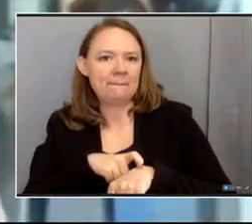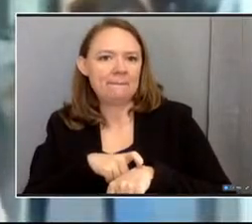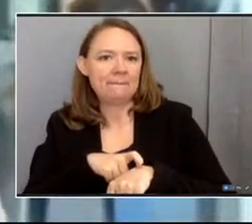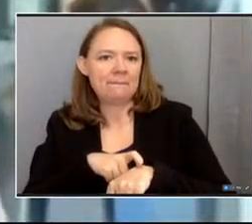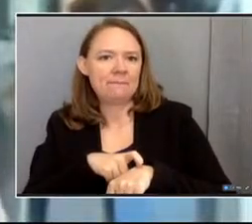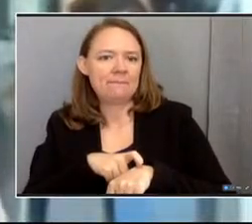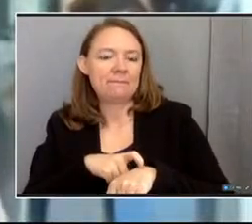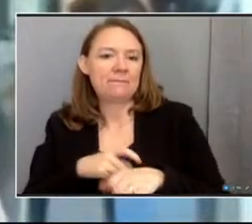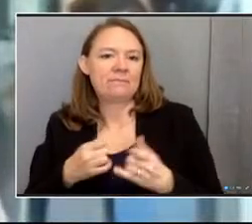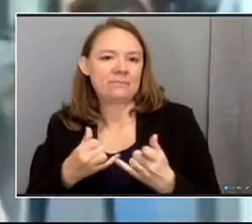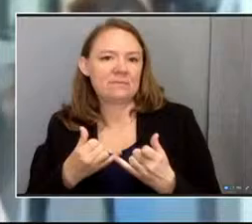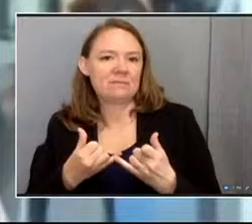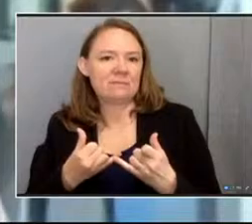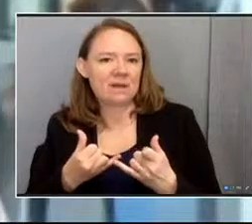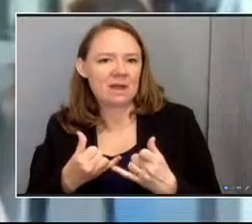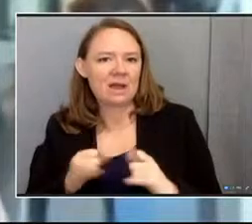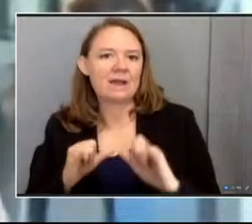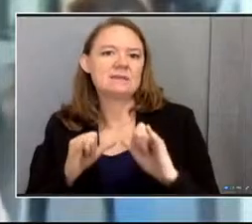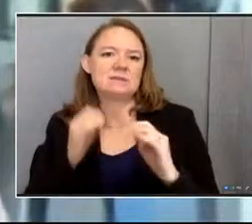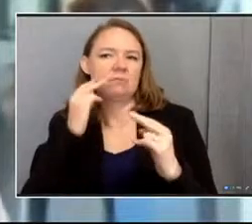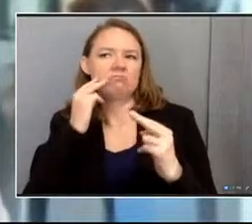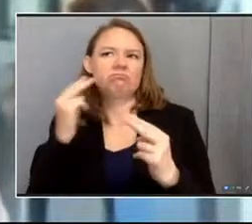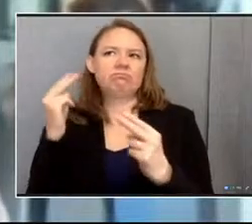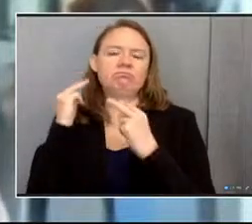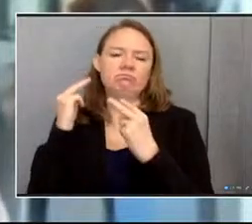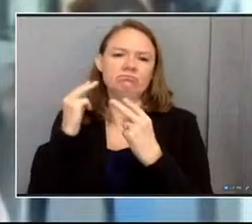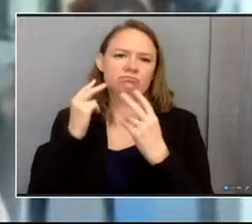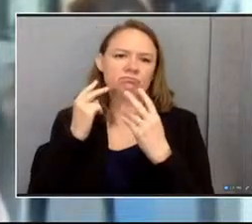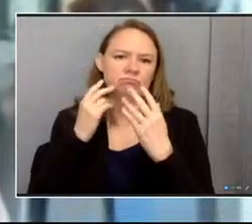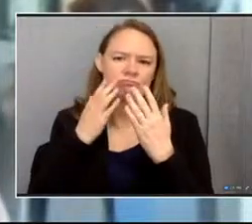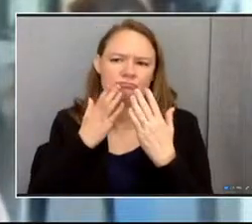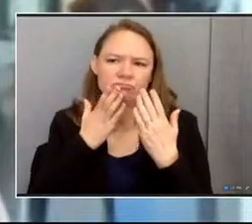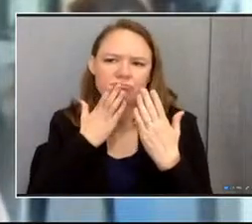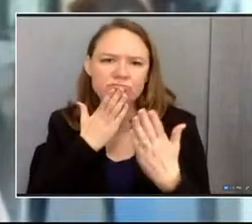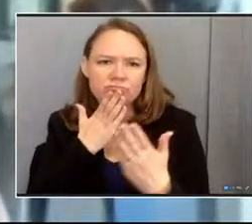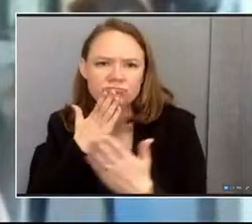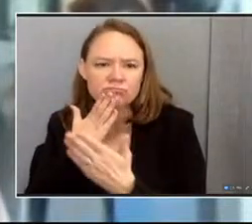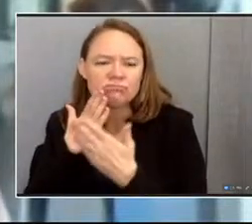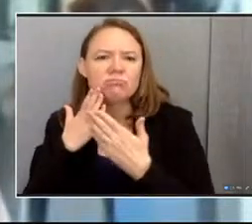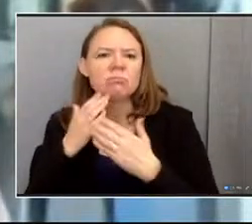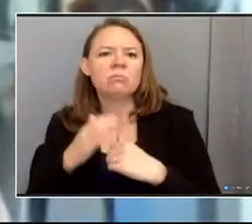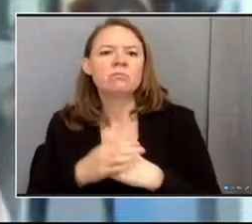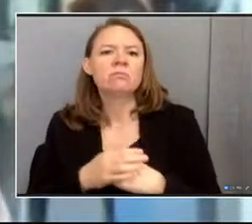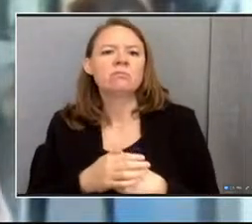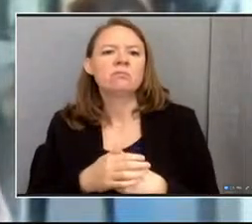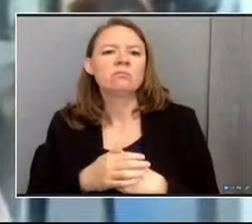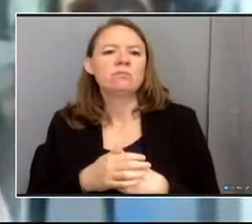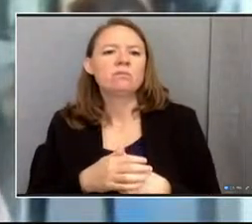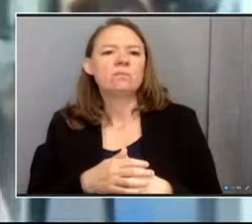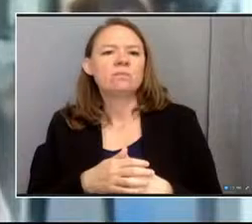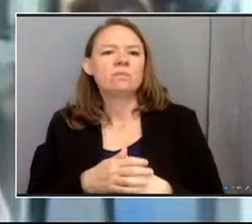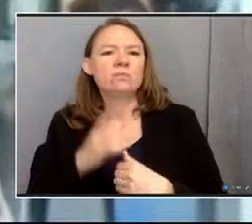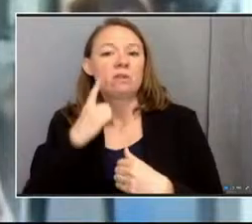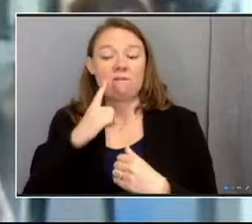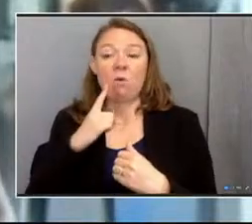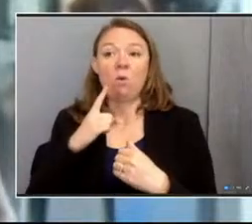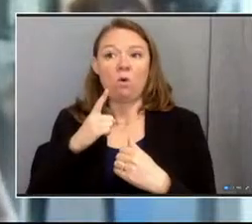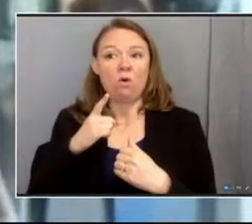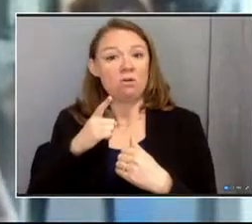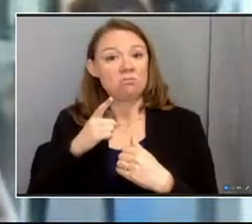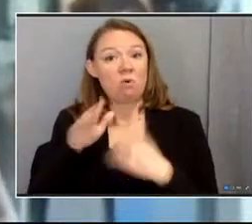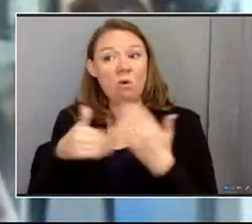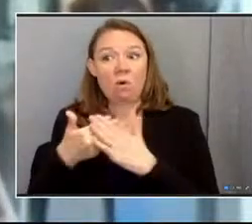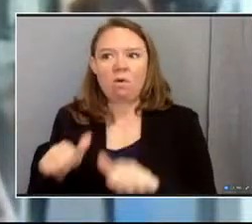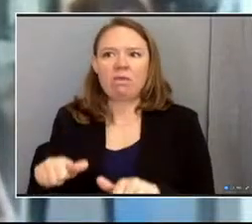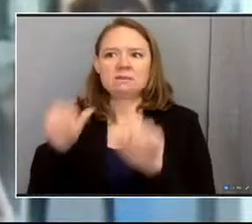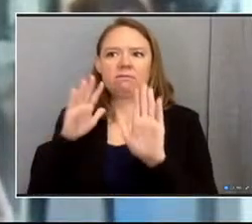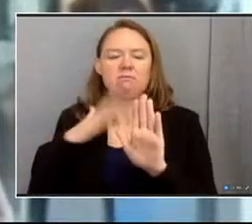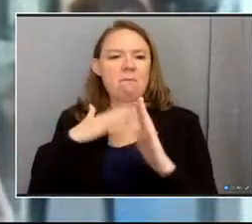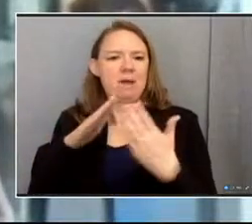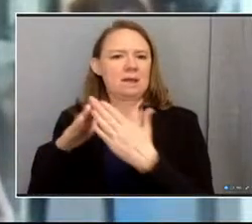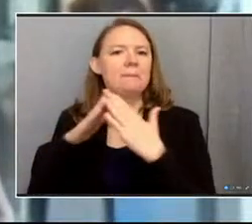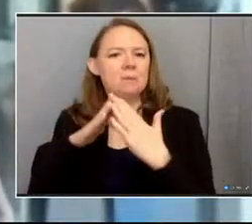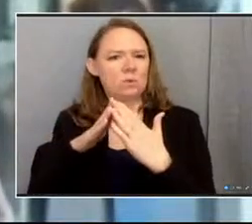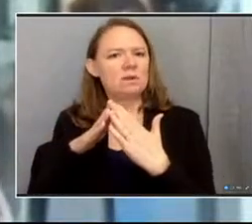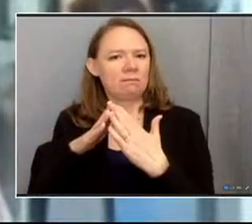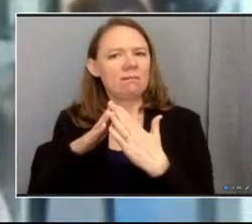my heart, so very grateful for all the sacrifices my community made for me to study and to train with Mr. Bogeti.